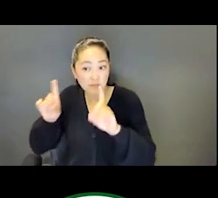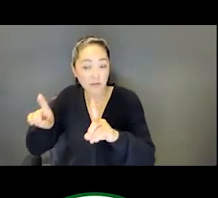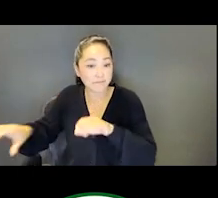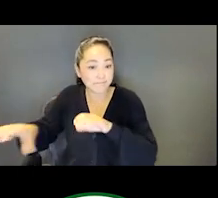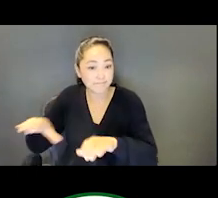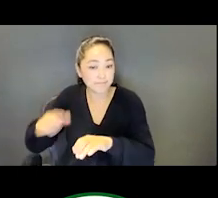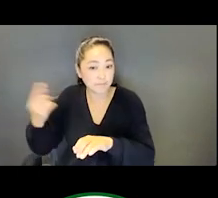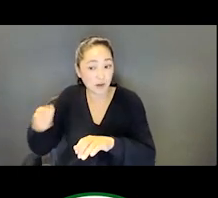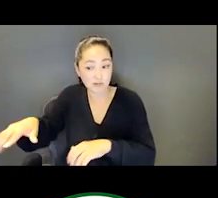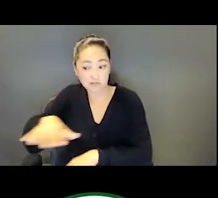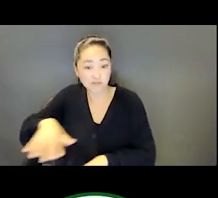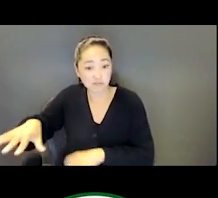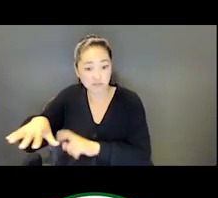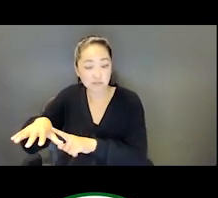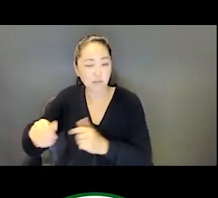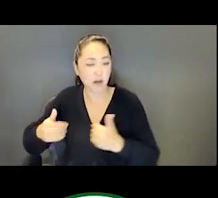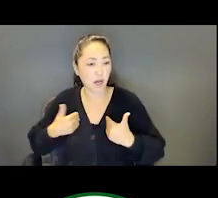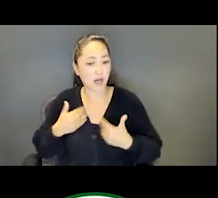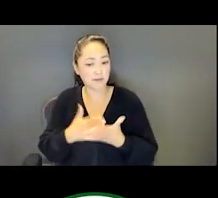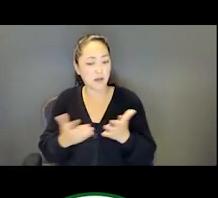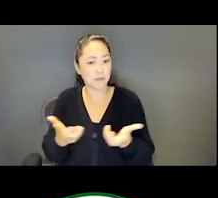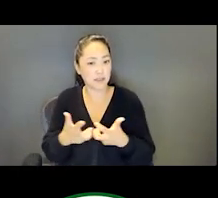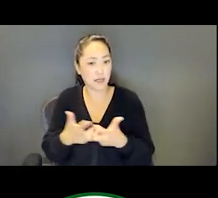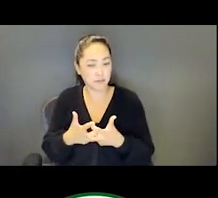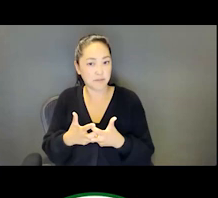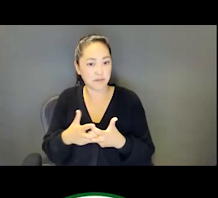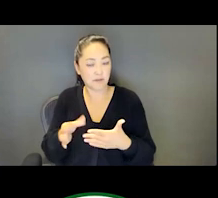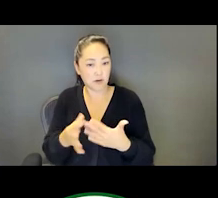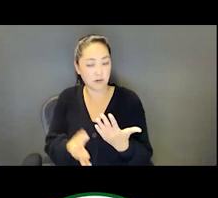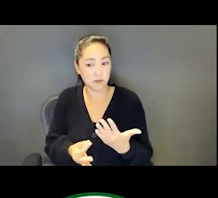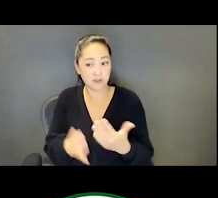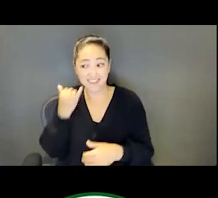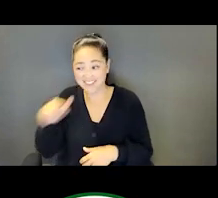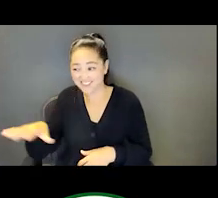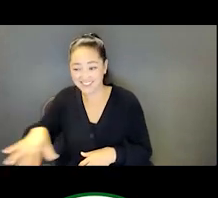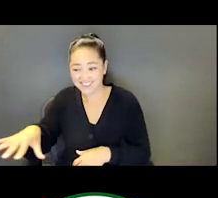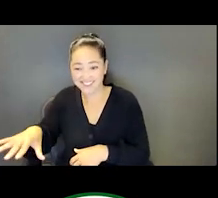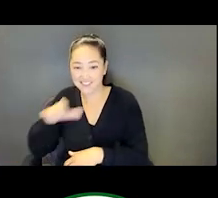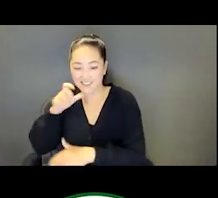they will bring elements to you and also they have free equipment rental and I will show